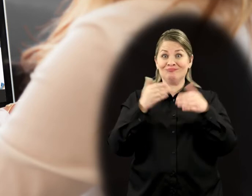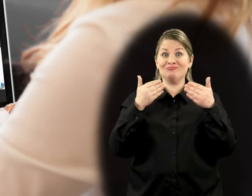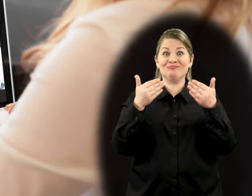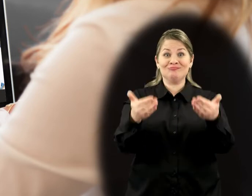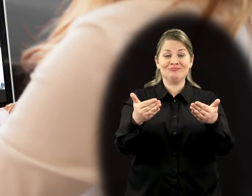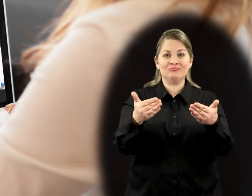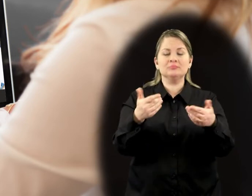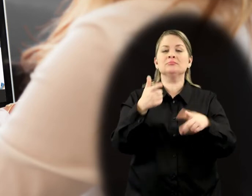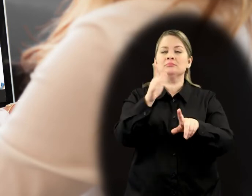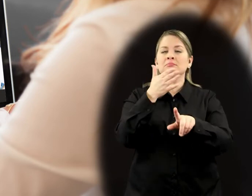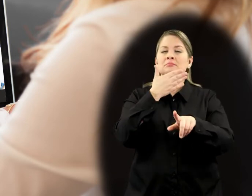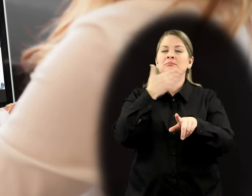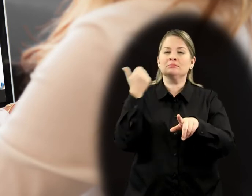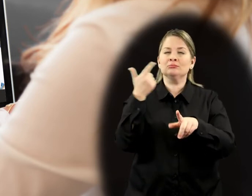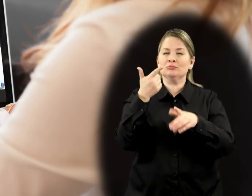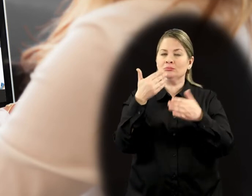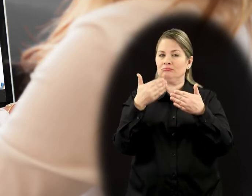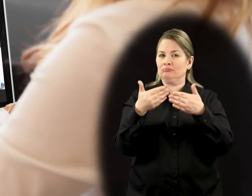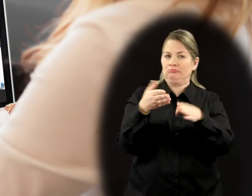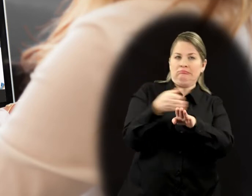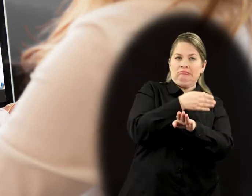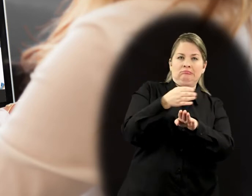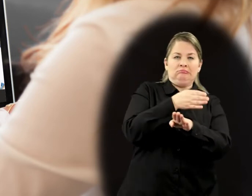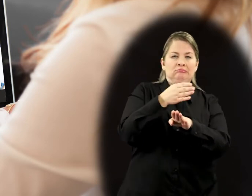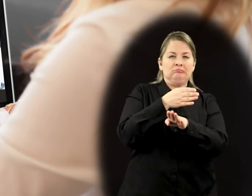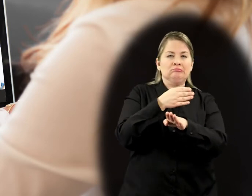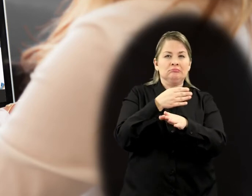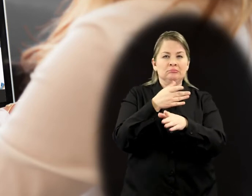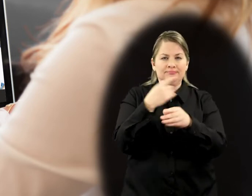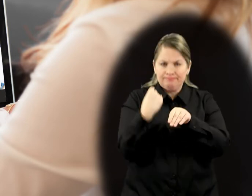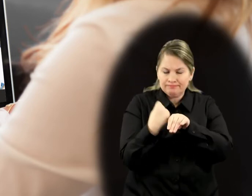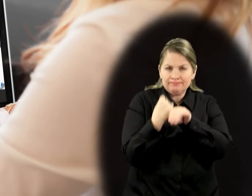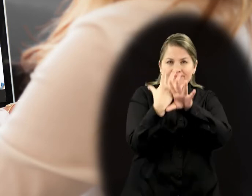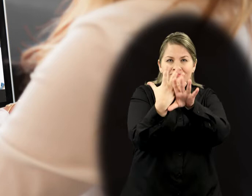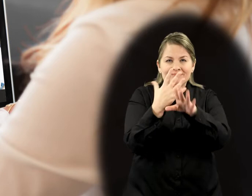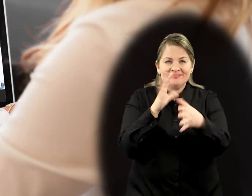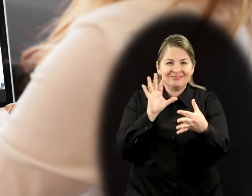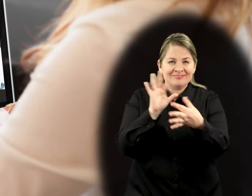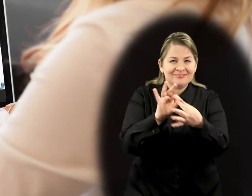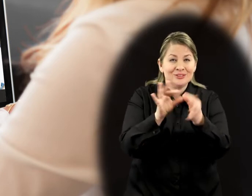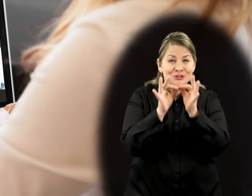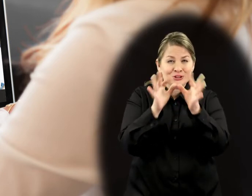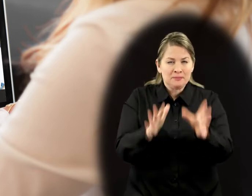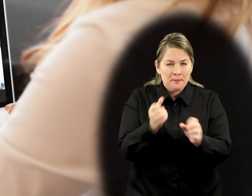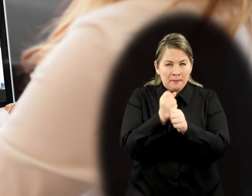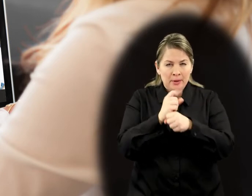When you schedule the session, be sure to build in time to connect with the remote interpreter a few minutes